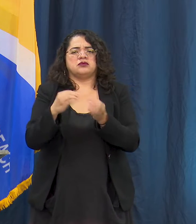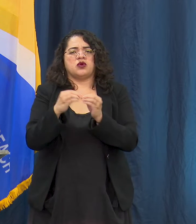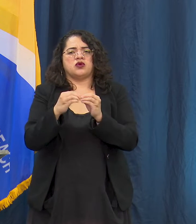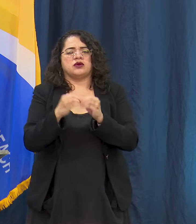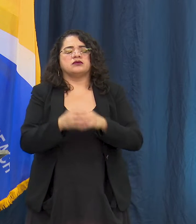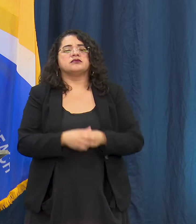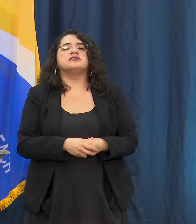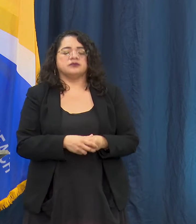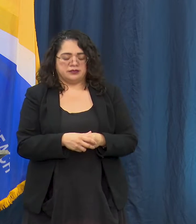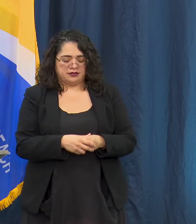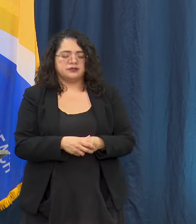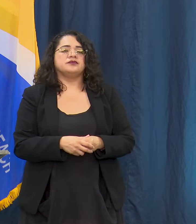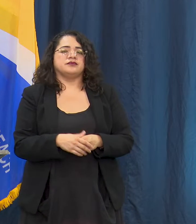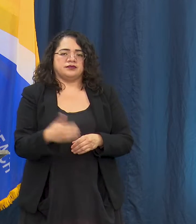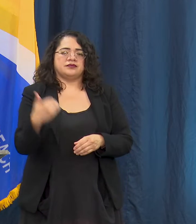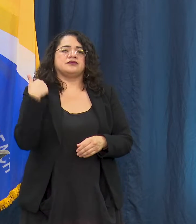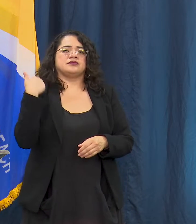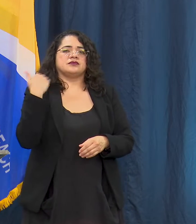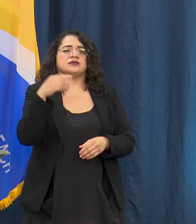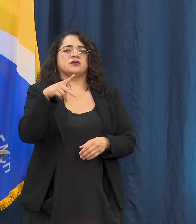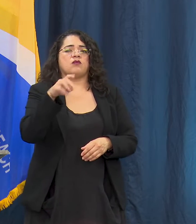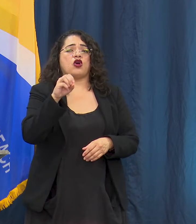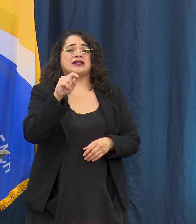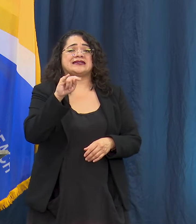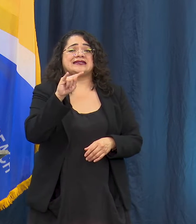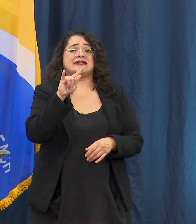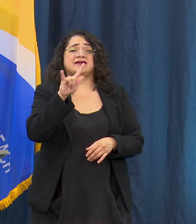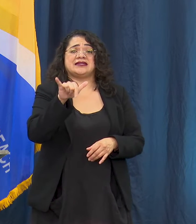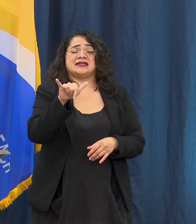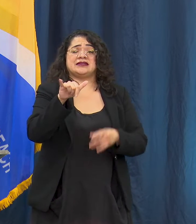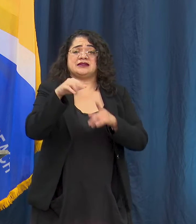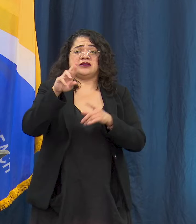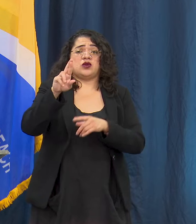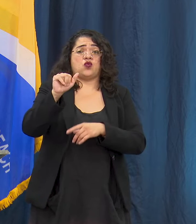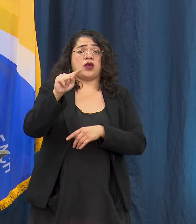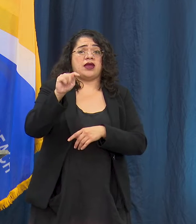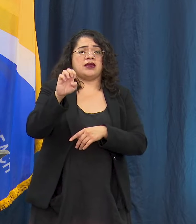Yes our last positivity rate which was as of last Friday was 6.3%